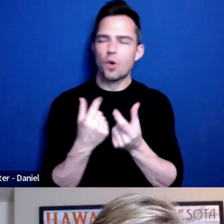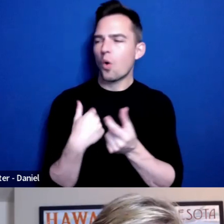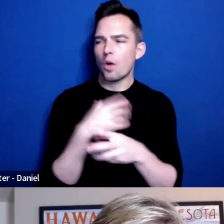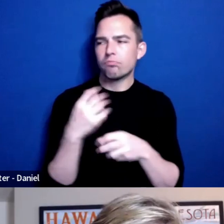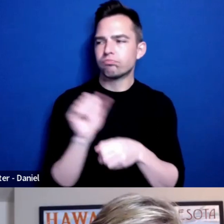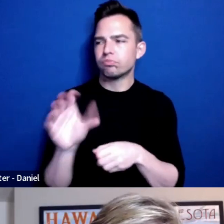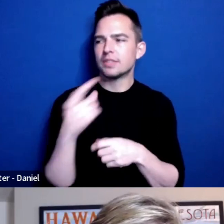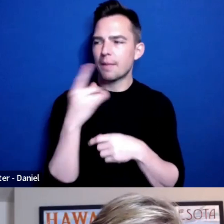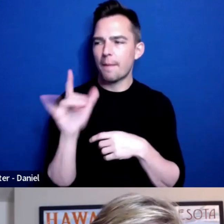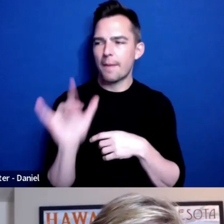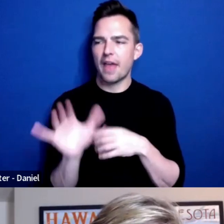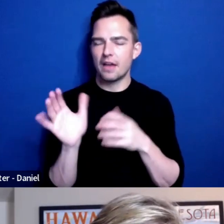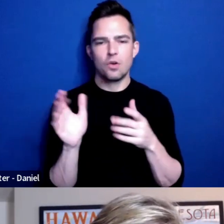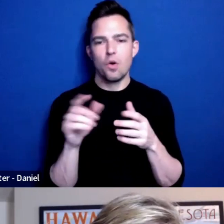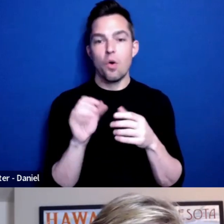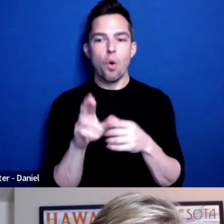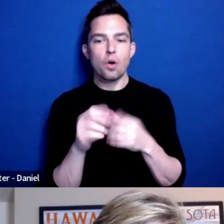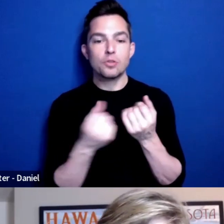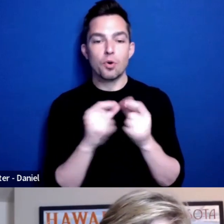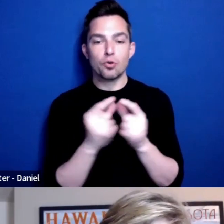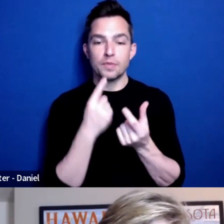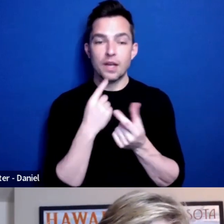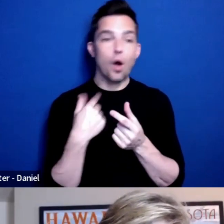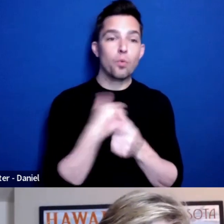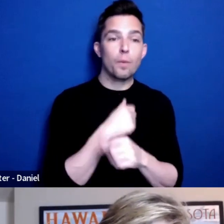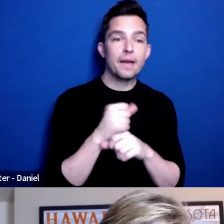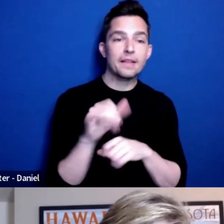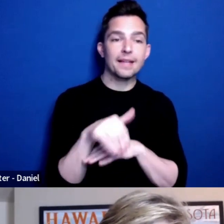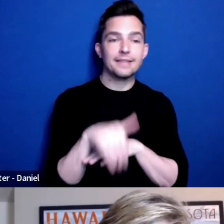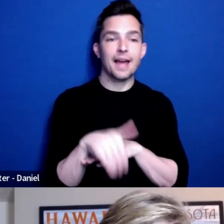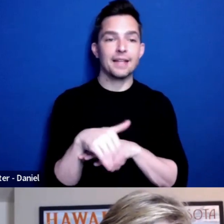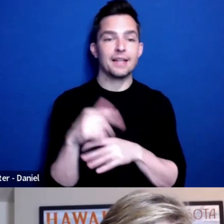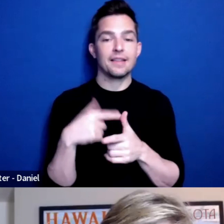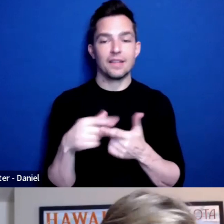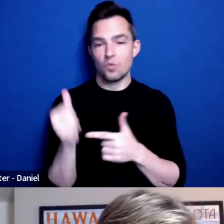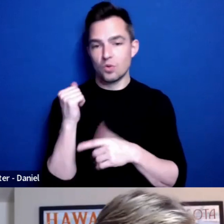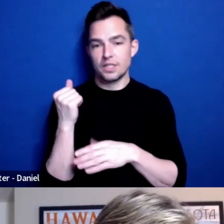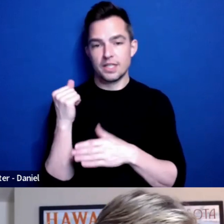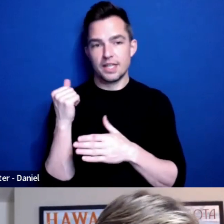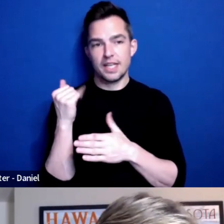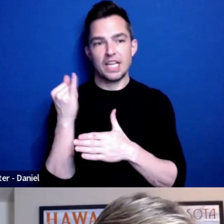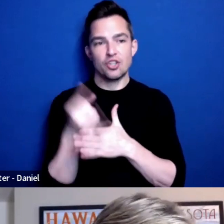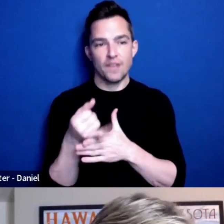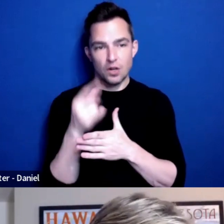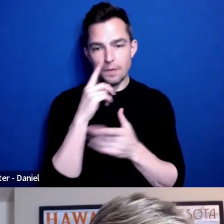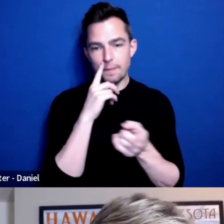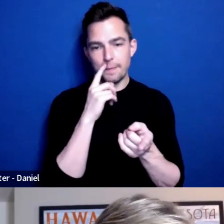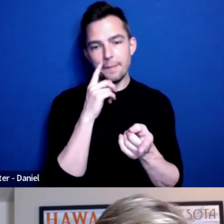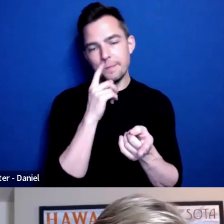support group is oh, well, we'll put it in. We'll make it at night because then it won't interfere with with with rehab